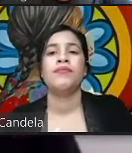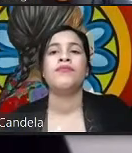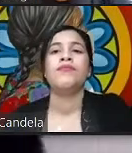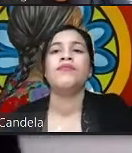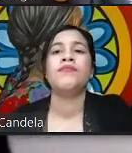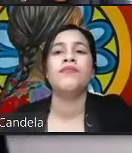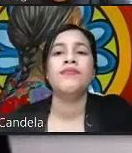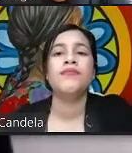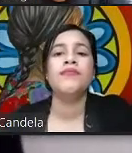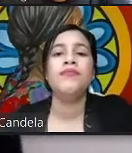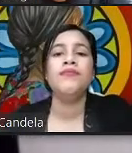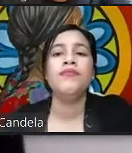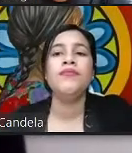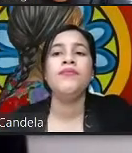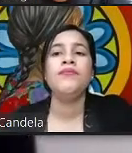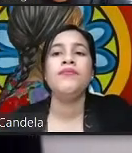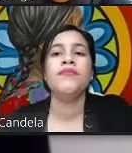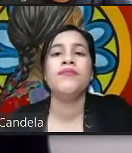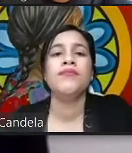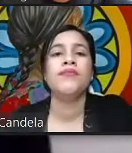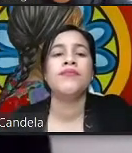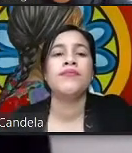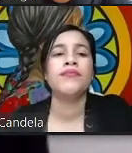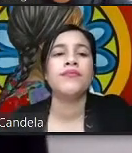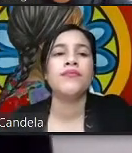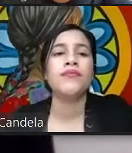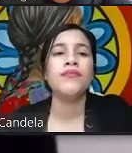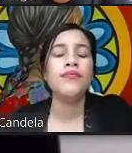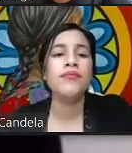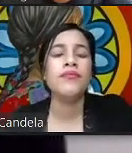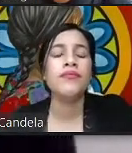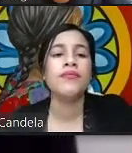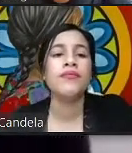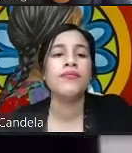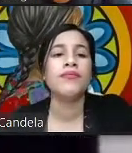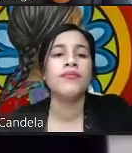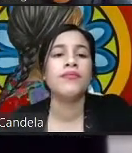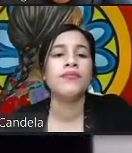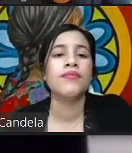against polio, against the mumps, against other people? And we don't ask any questions about that.